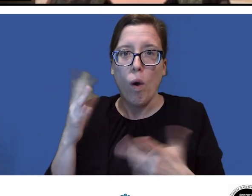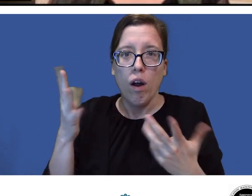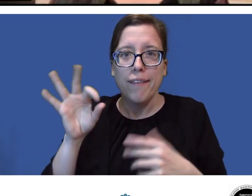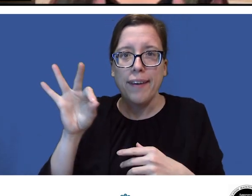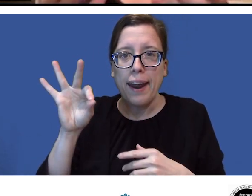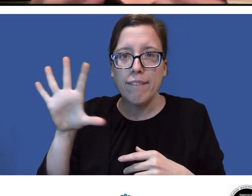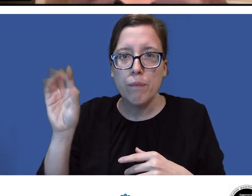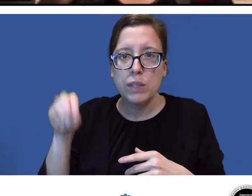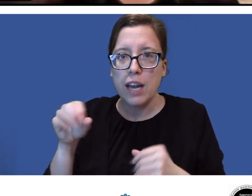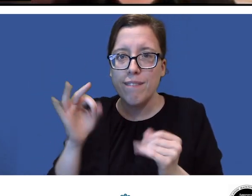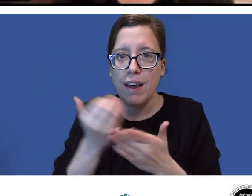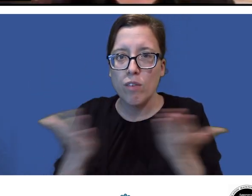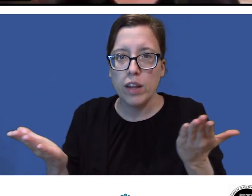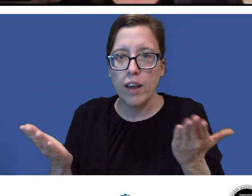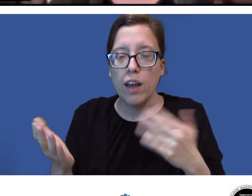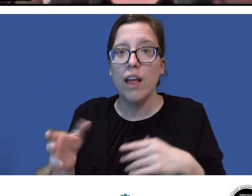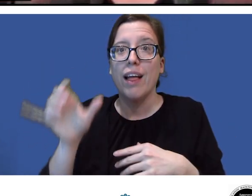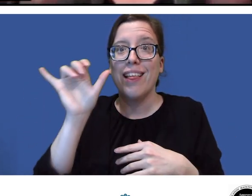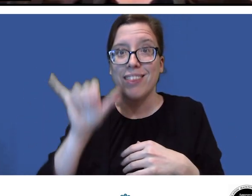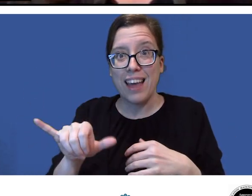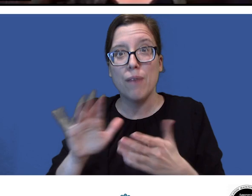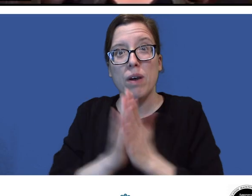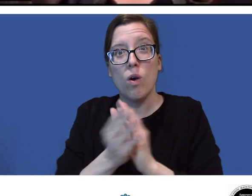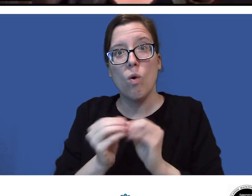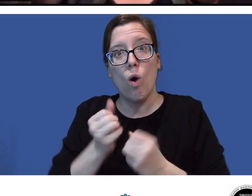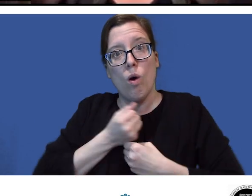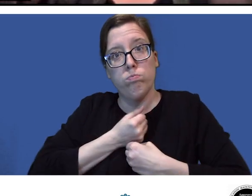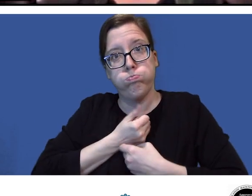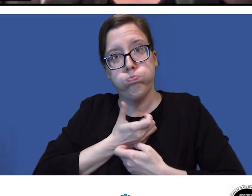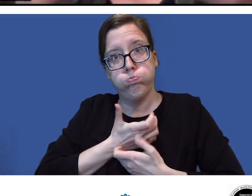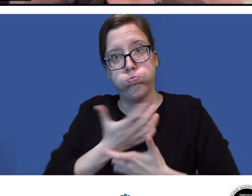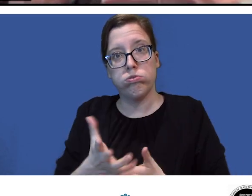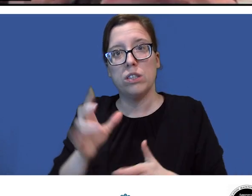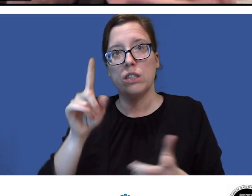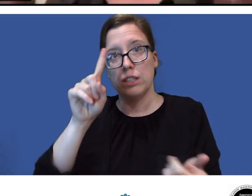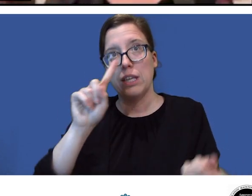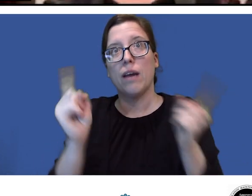Same thing in reverse. If they have very limited vision, they see here, they see only light,